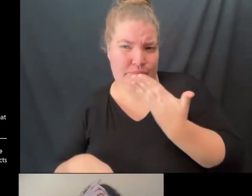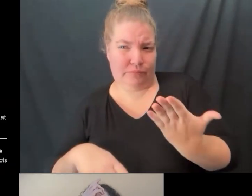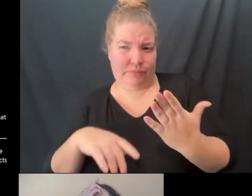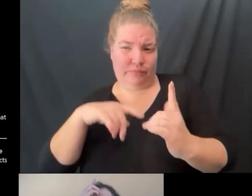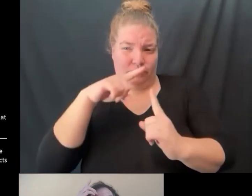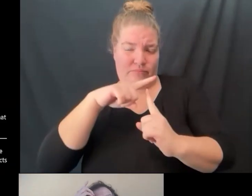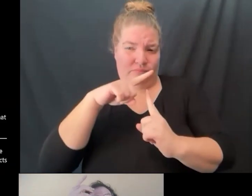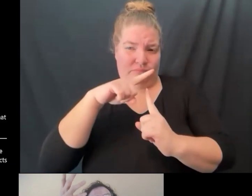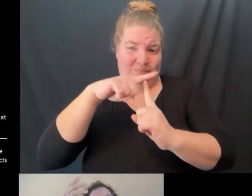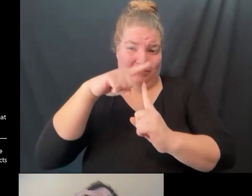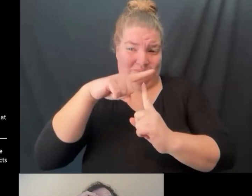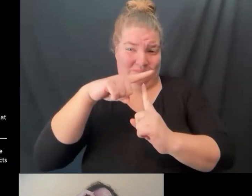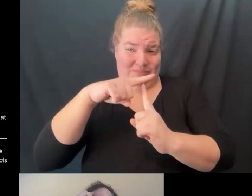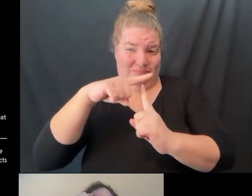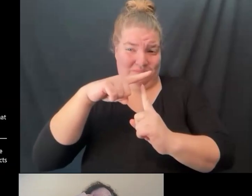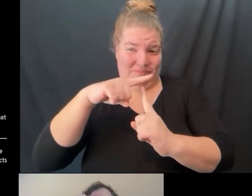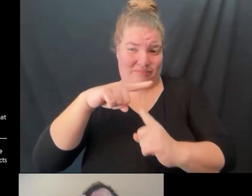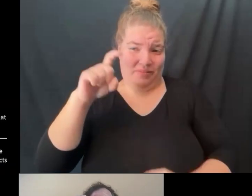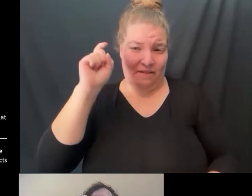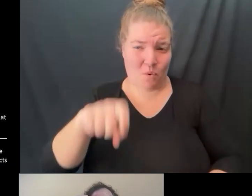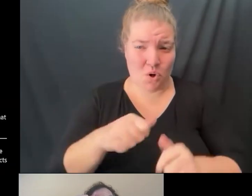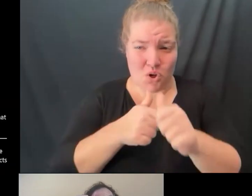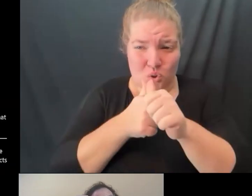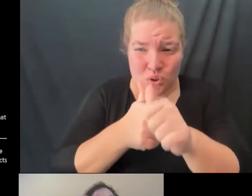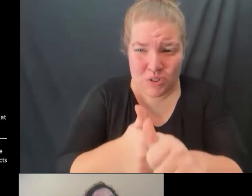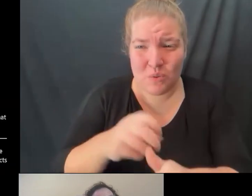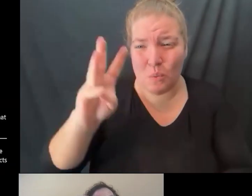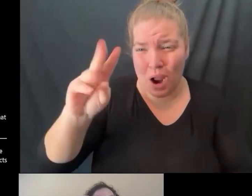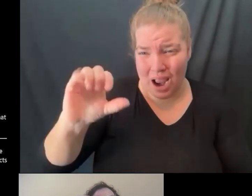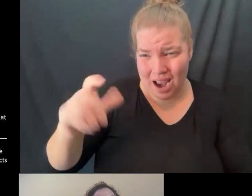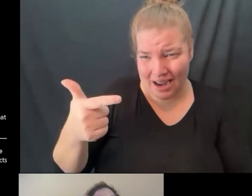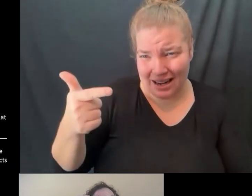So for example, one of these technical requirements is, not only do you have to follow